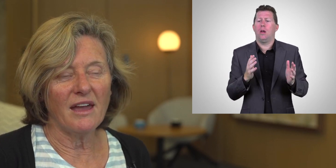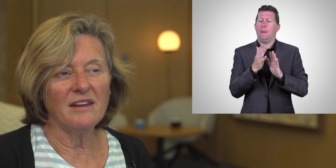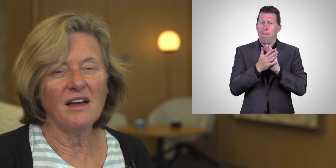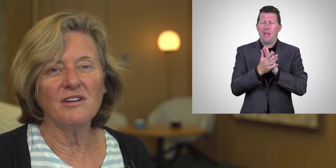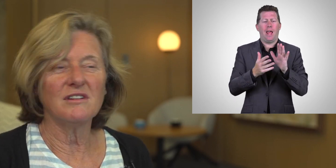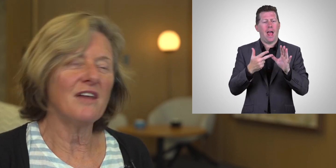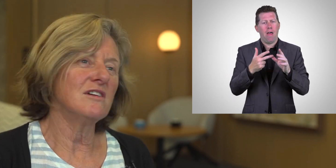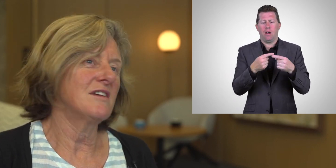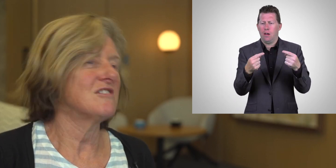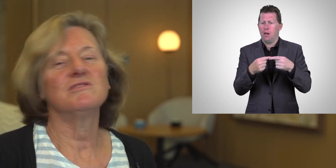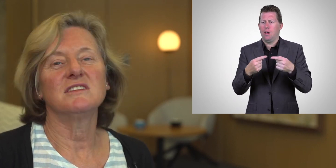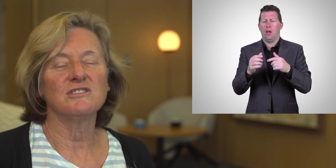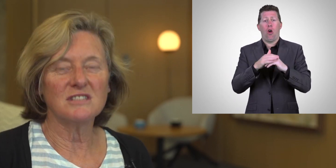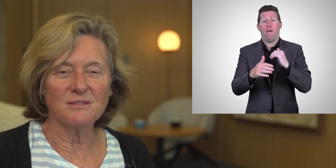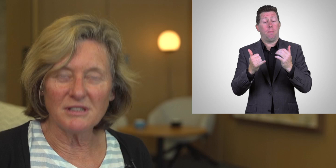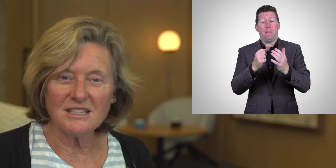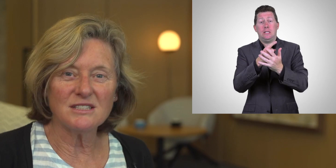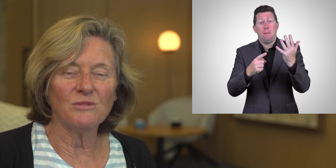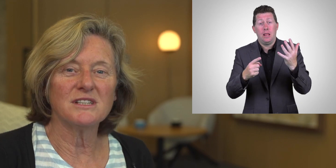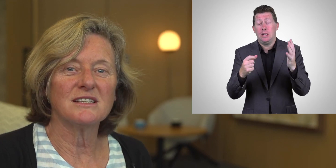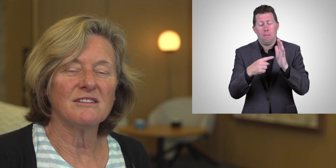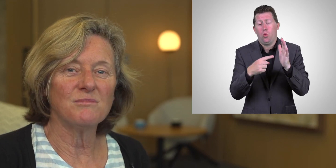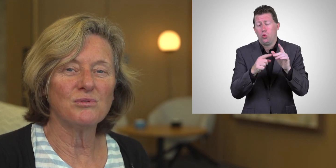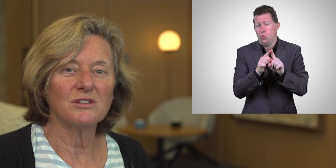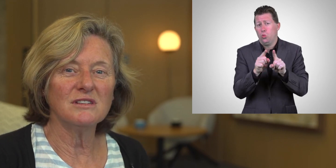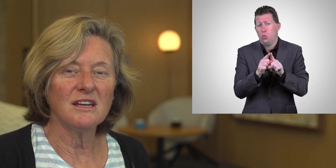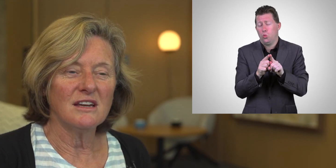and other characteristics you know, disabilities obviously are important,